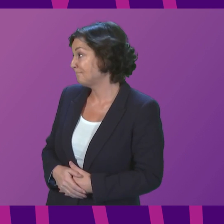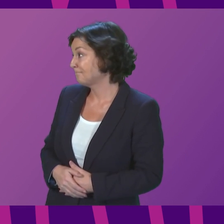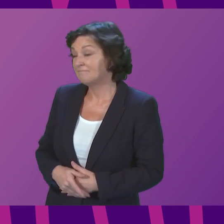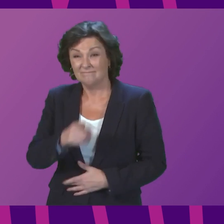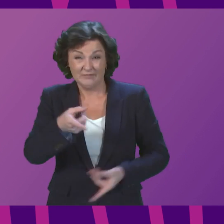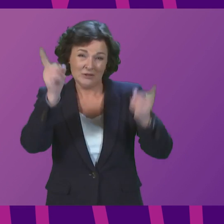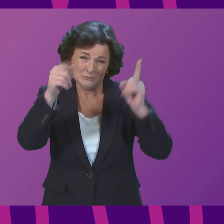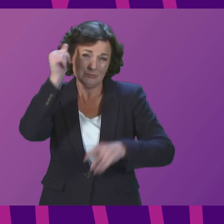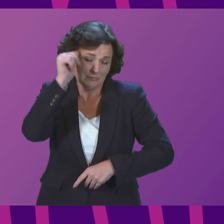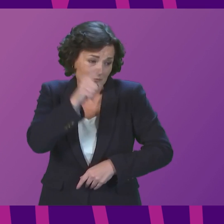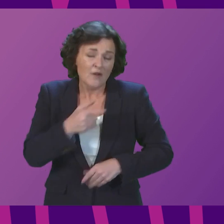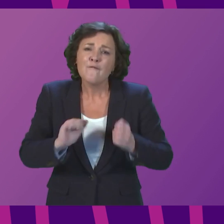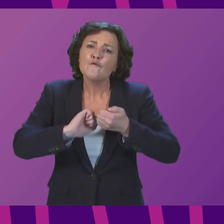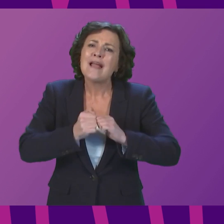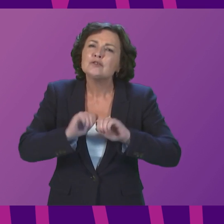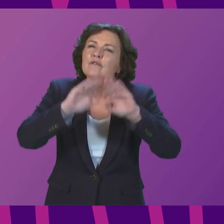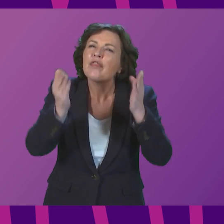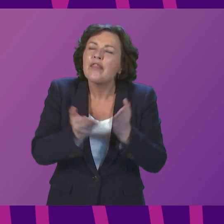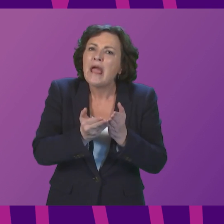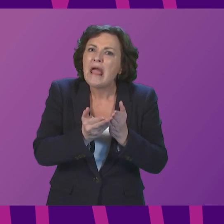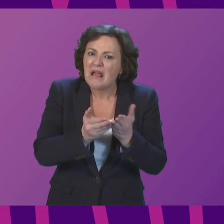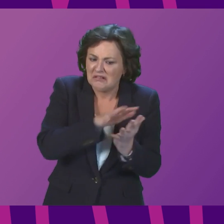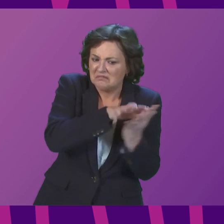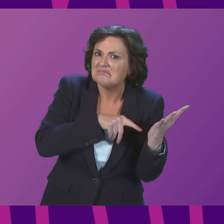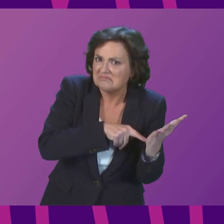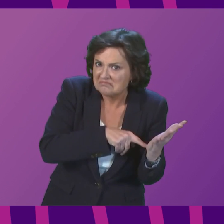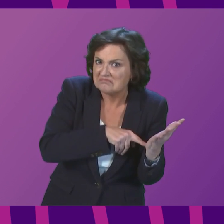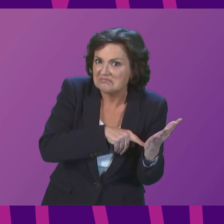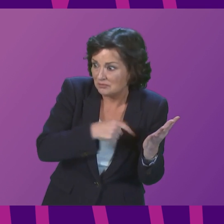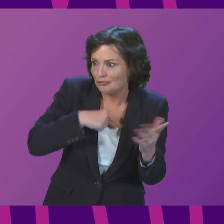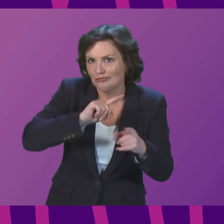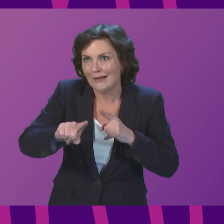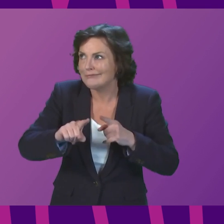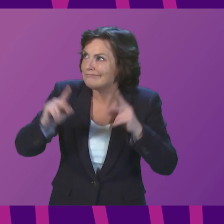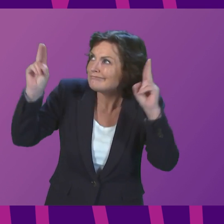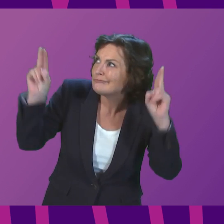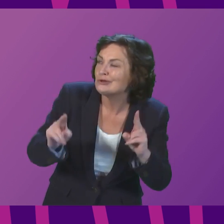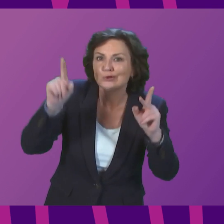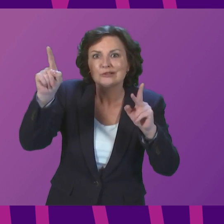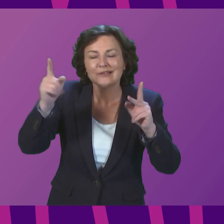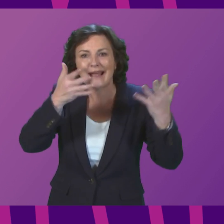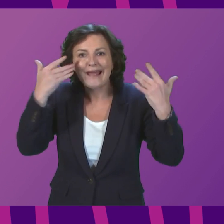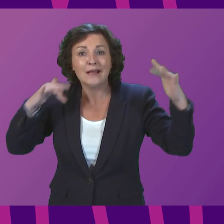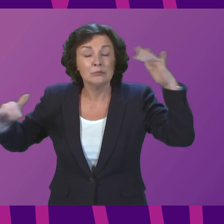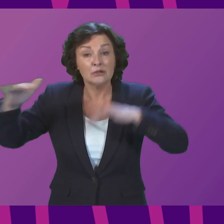how far we have to go to protect public health from air pollution. East Dunbartonshire Council in my region actually intends to remove the air quality management